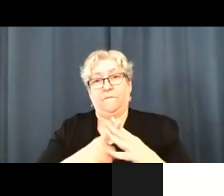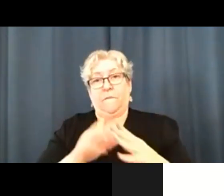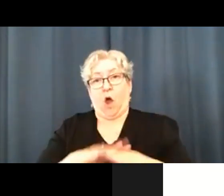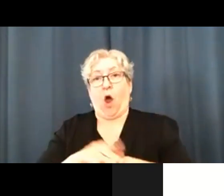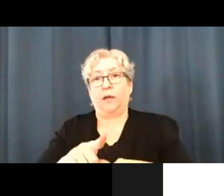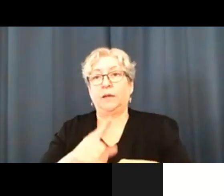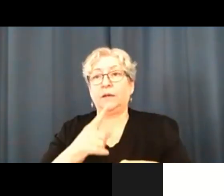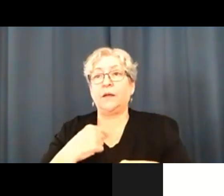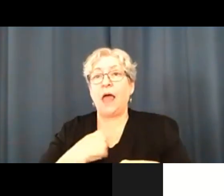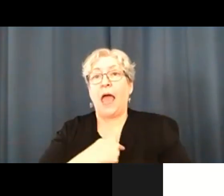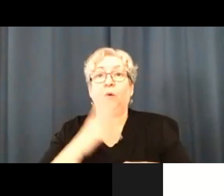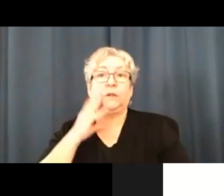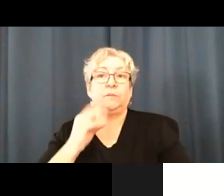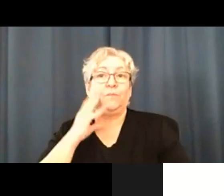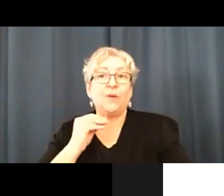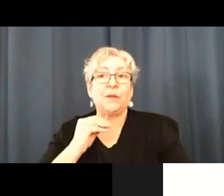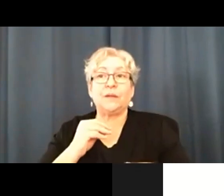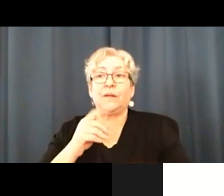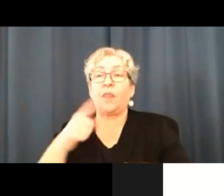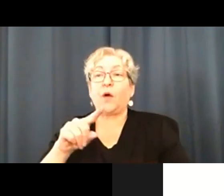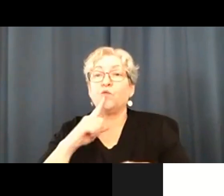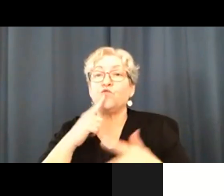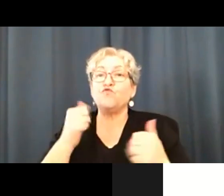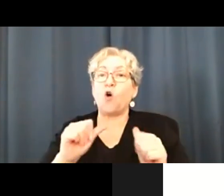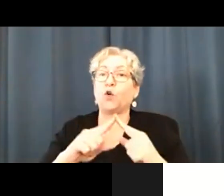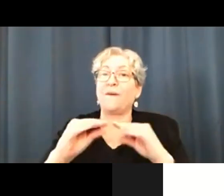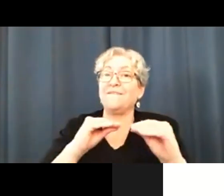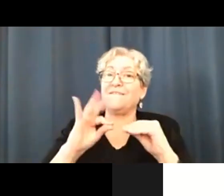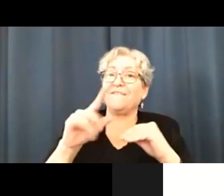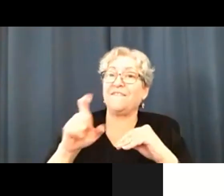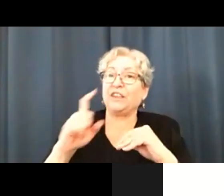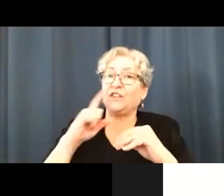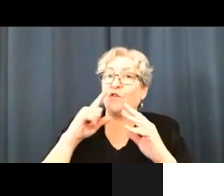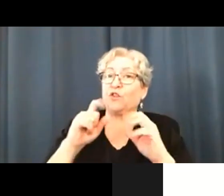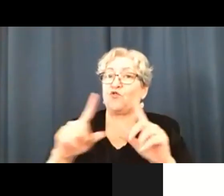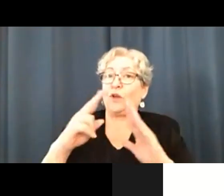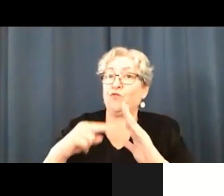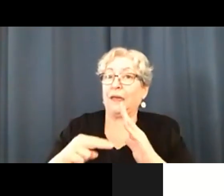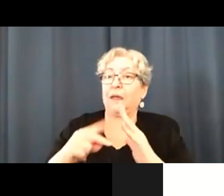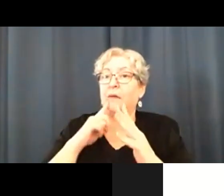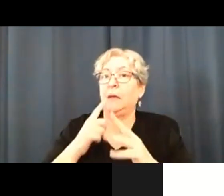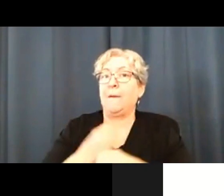The ones that try to actually fix things for a screen reader, actually tend to make the experience more sluggish